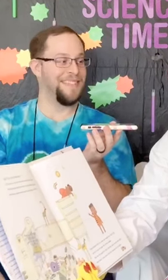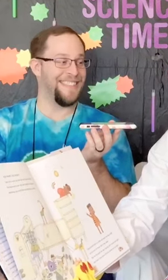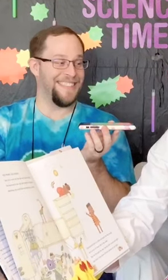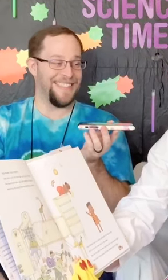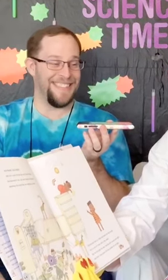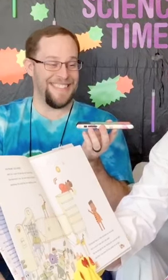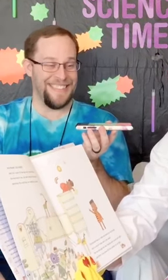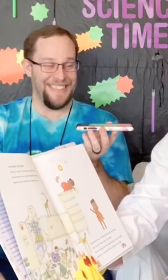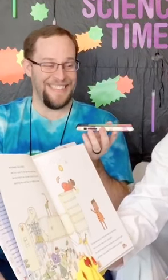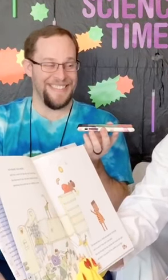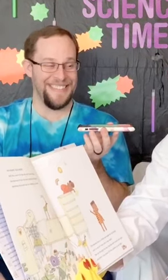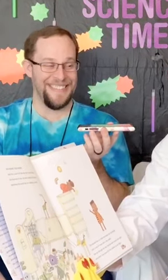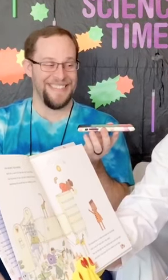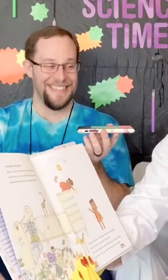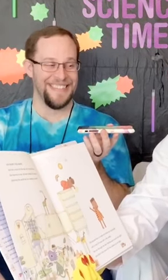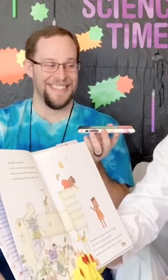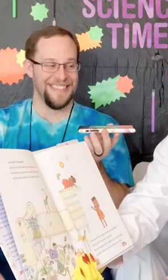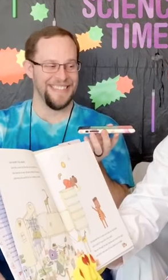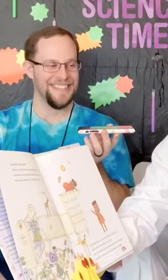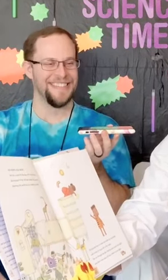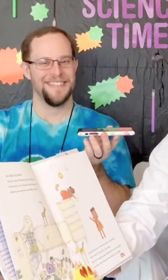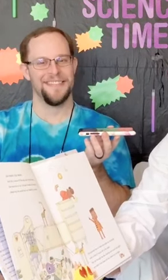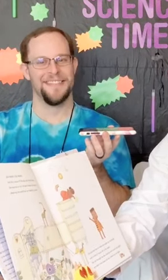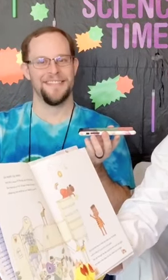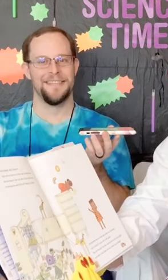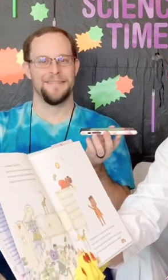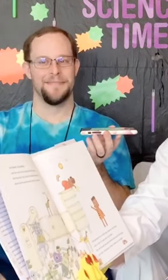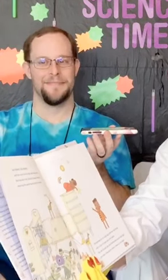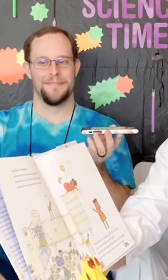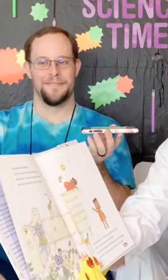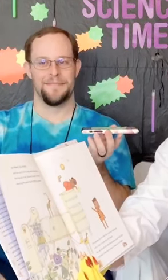She ran through the day chasing each sound and sight,